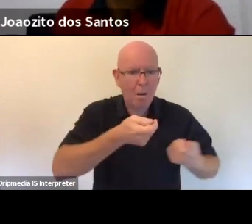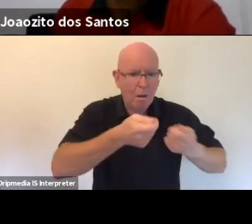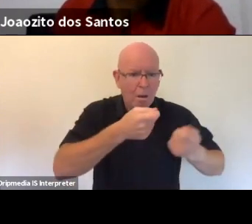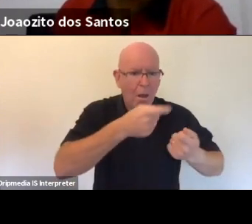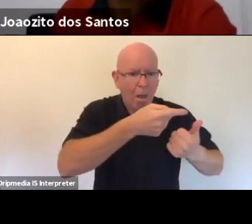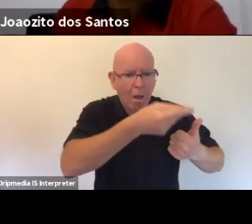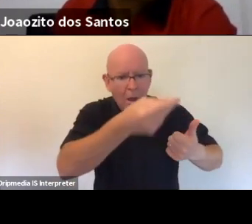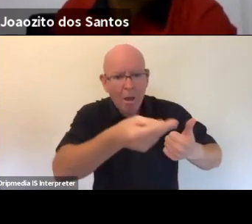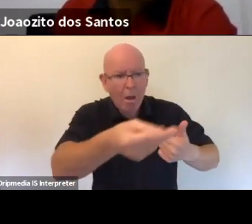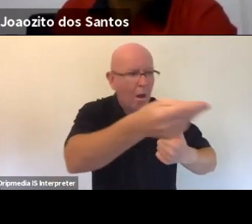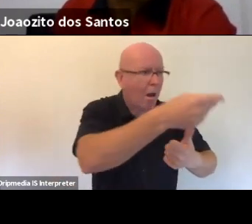Thank you.